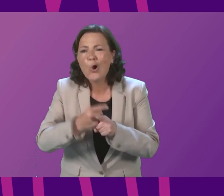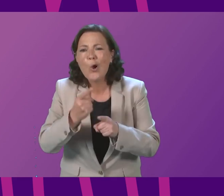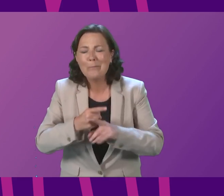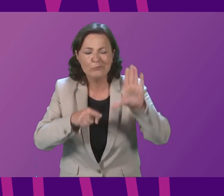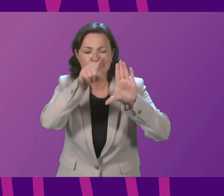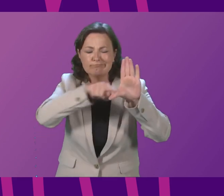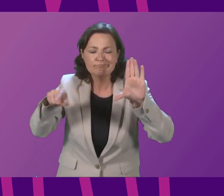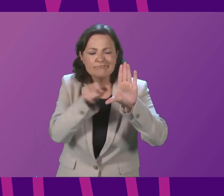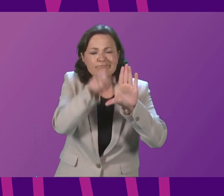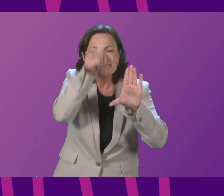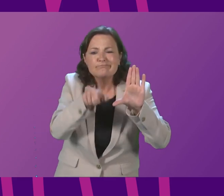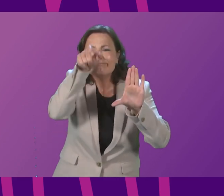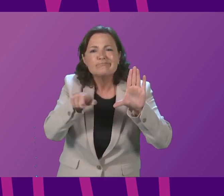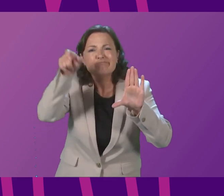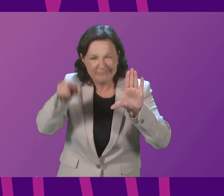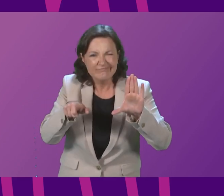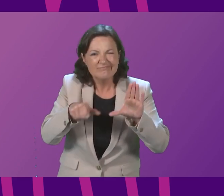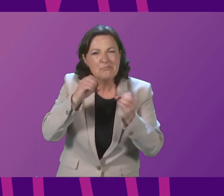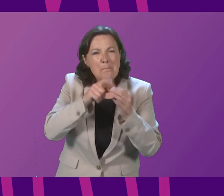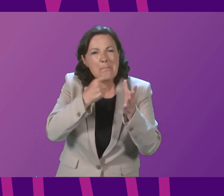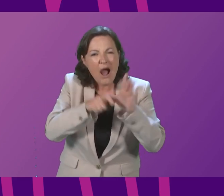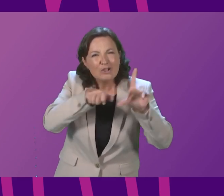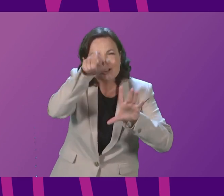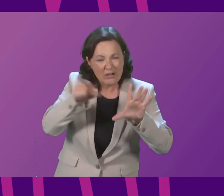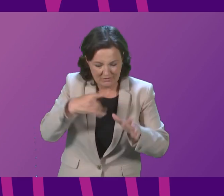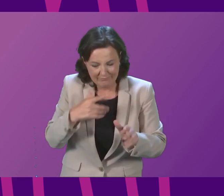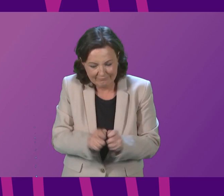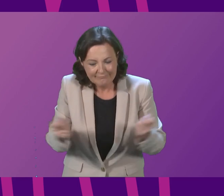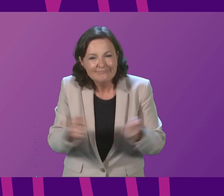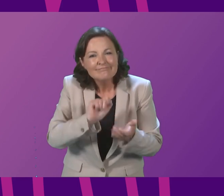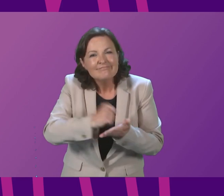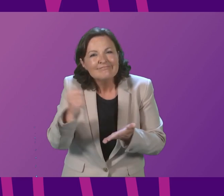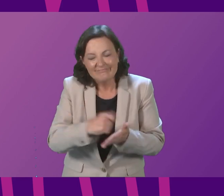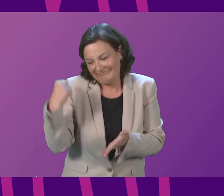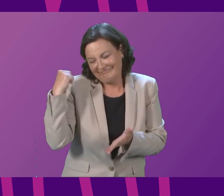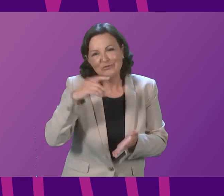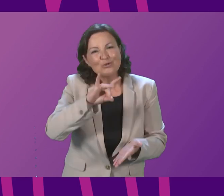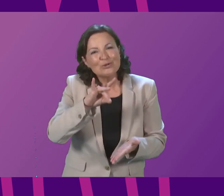What every one of the bar charts in the publication that we produced on Tuesday this week shows